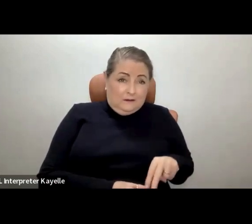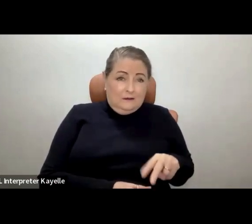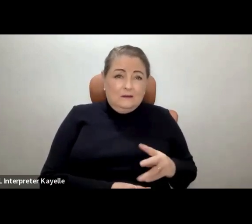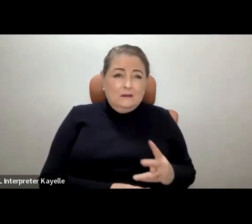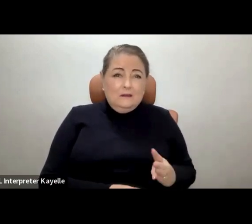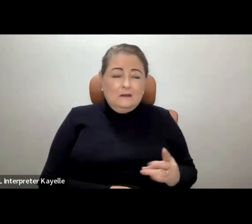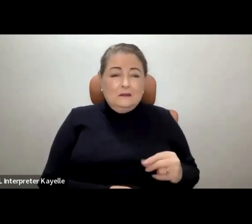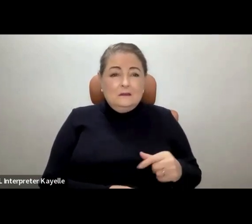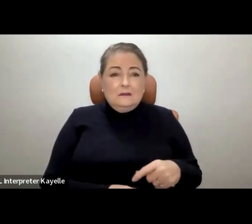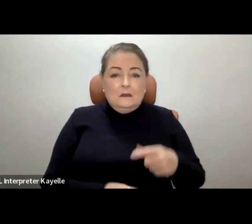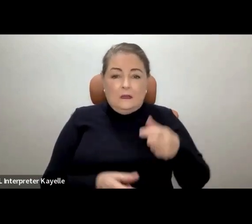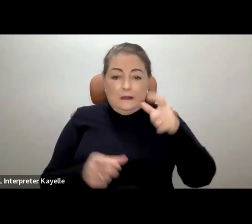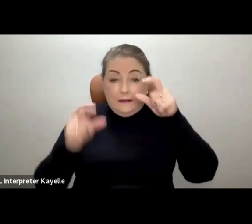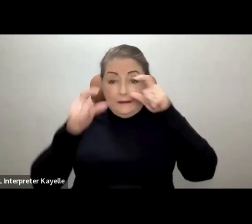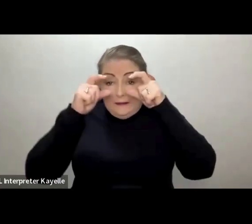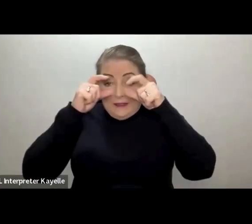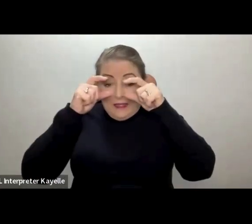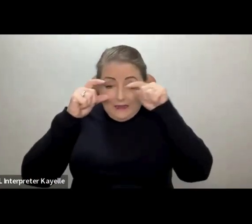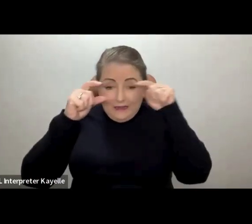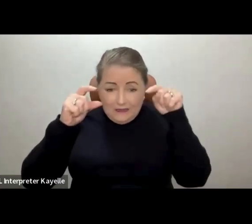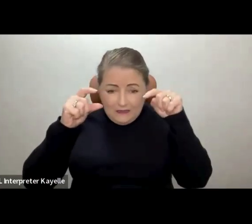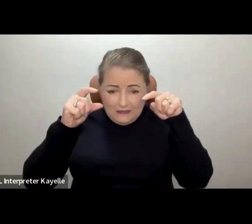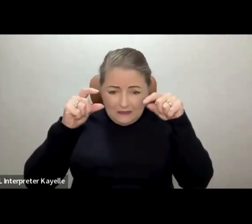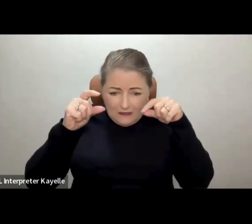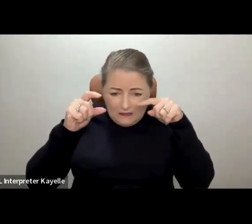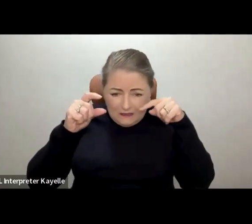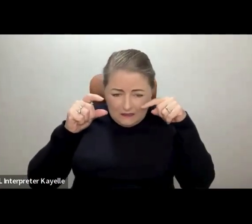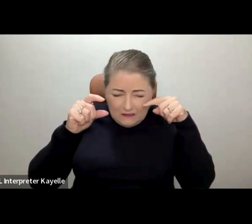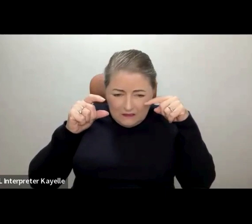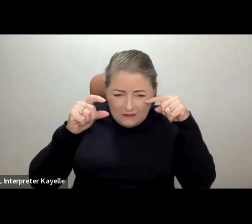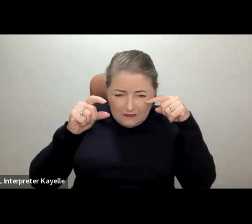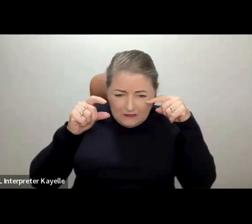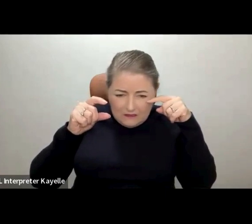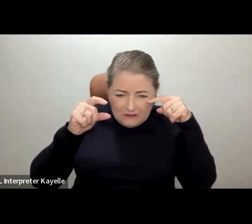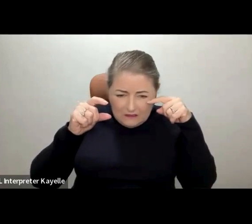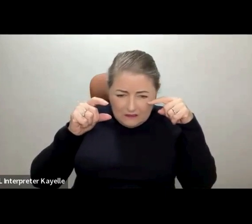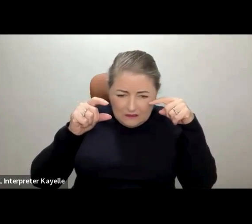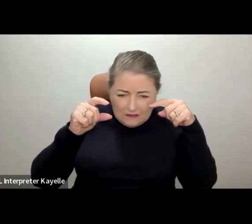and work better, or finding other ways to make to